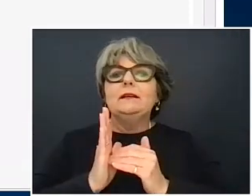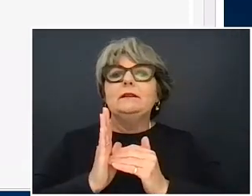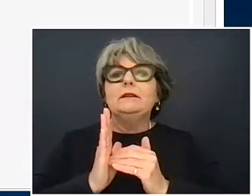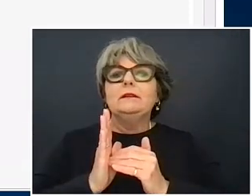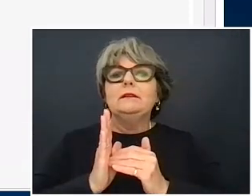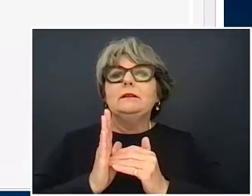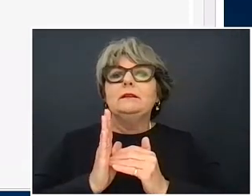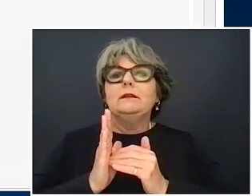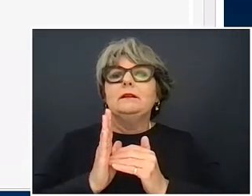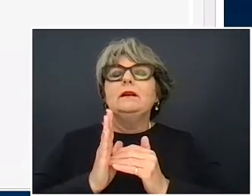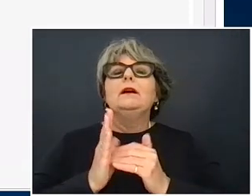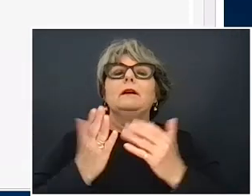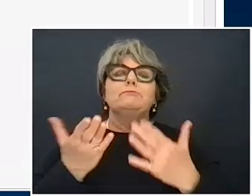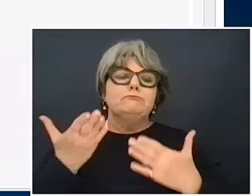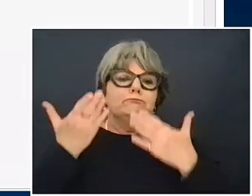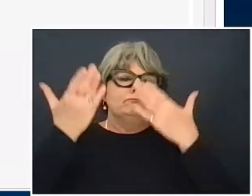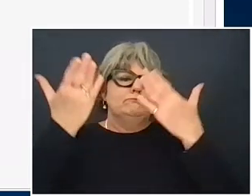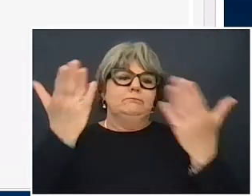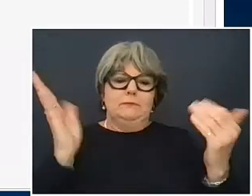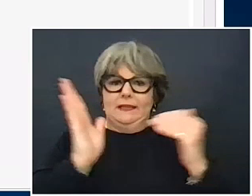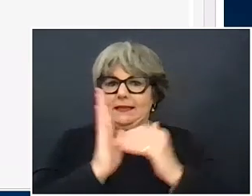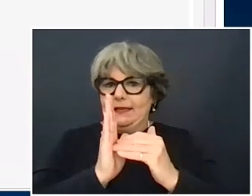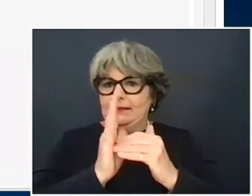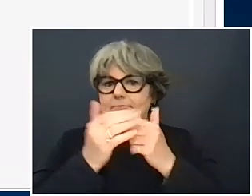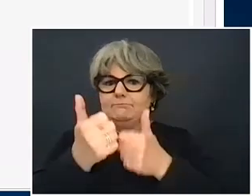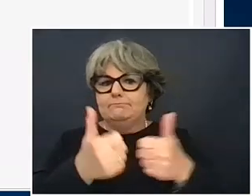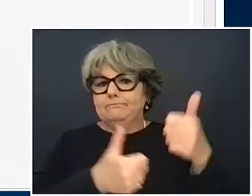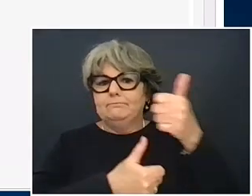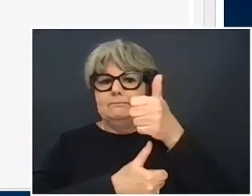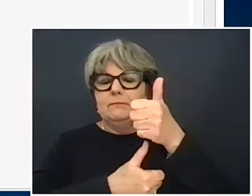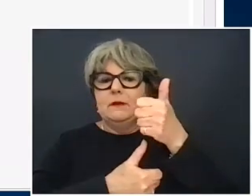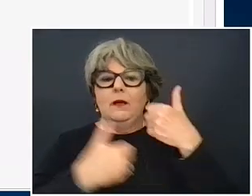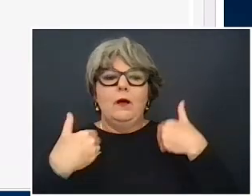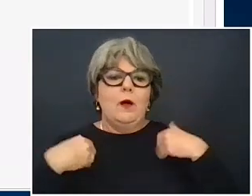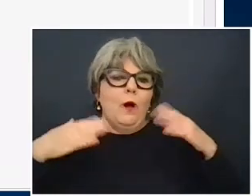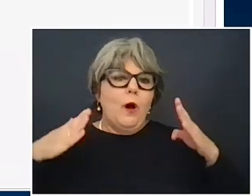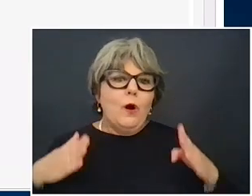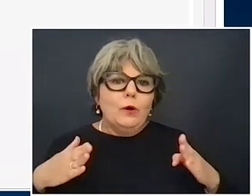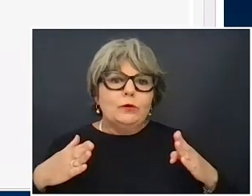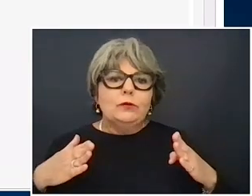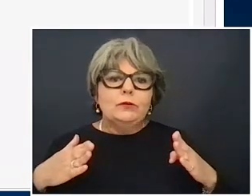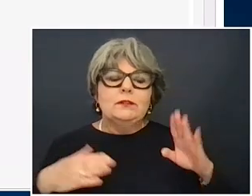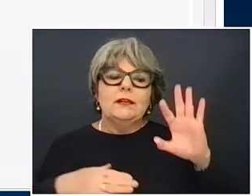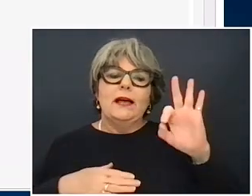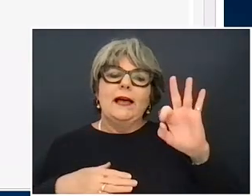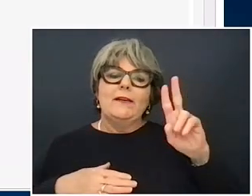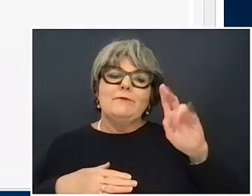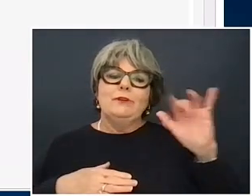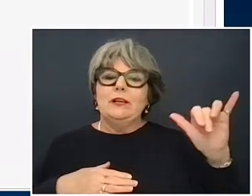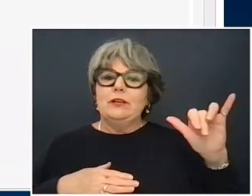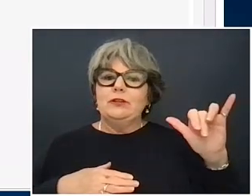suggestion that executives, owners, and fiduciaries of regulated entities may play